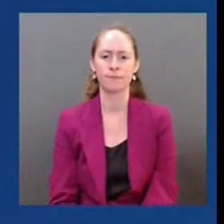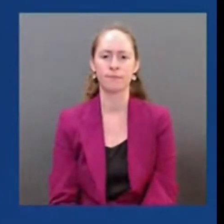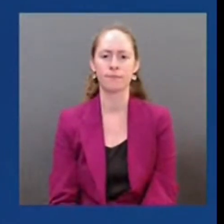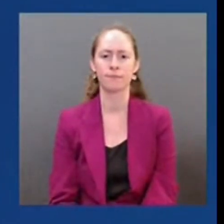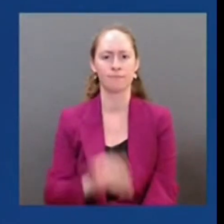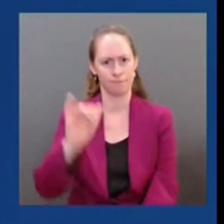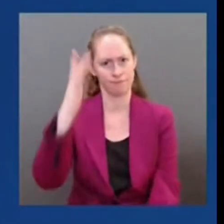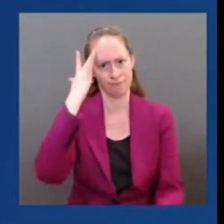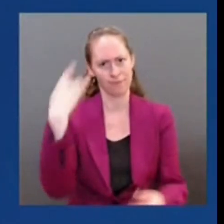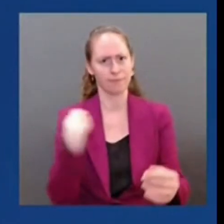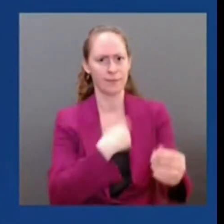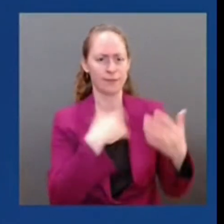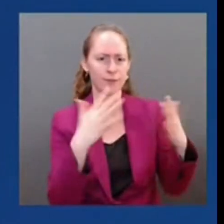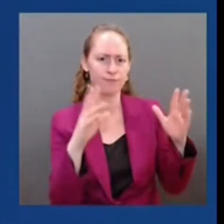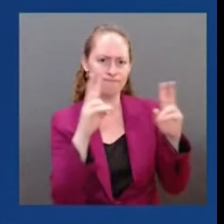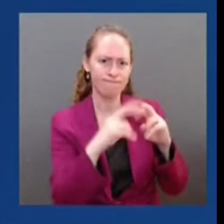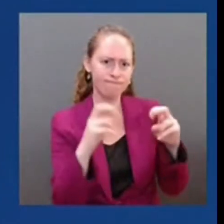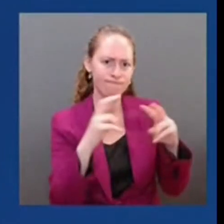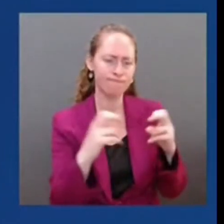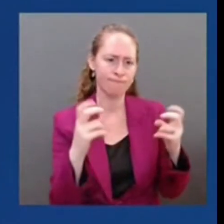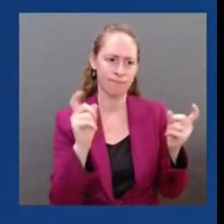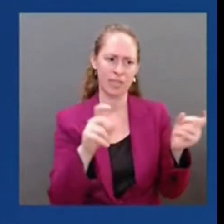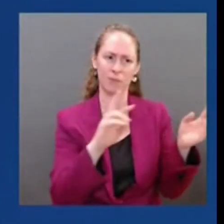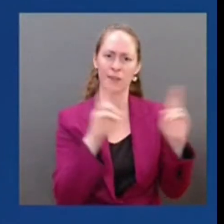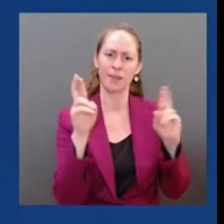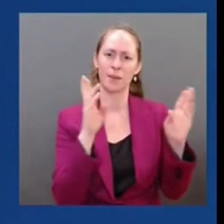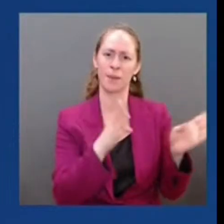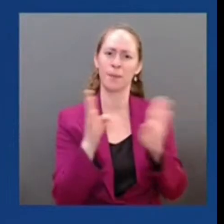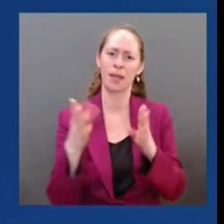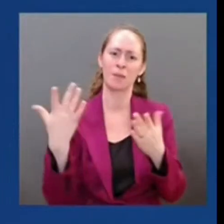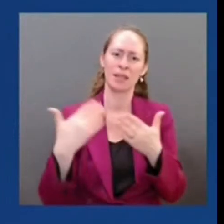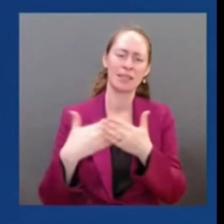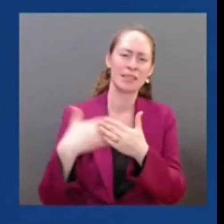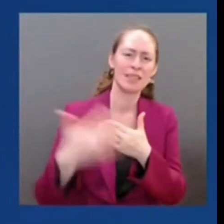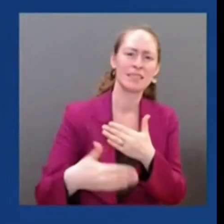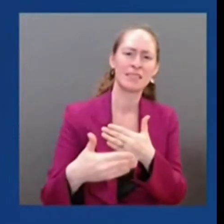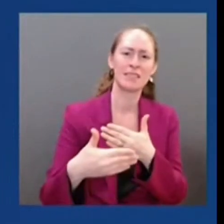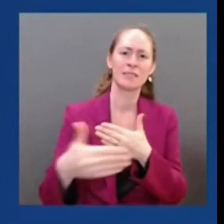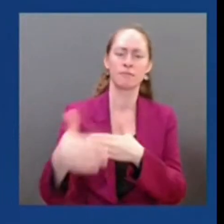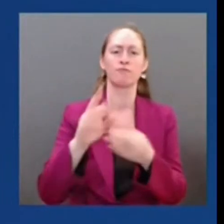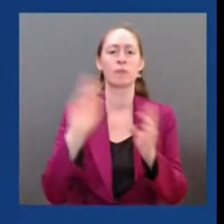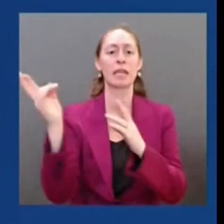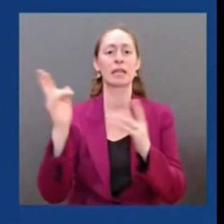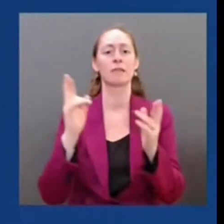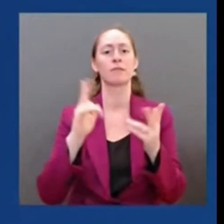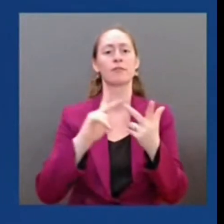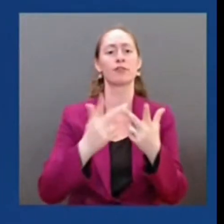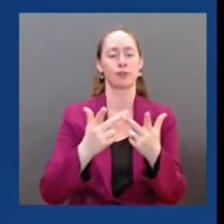REASON WHY WE ARE DOING STUDIES RIGHT NOW TO DETERMINE WHAT THE